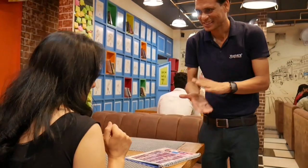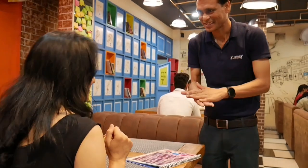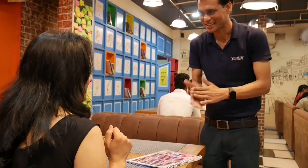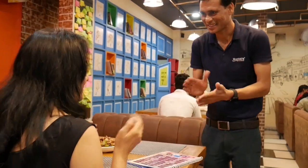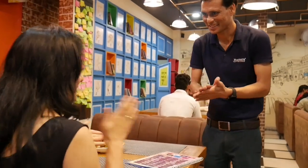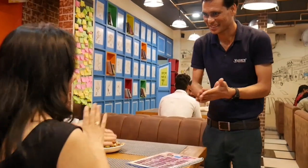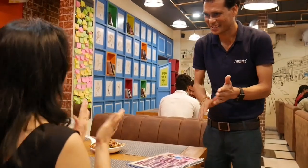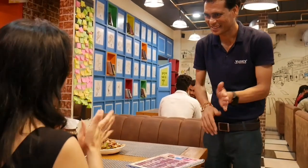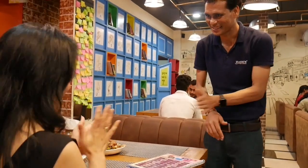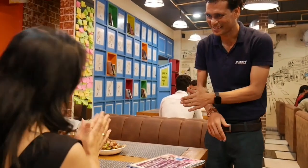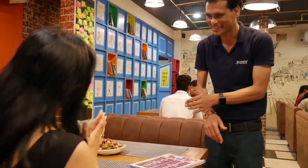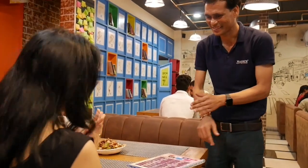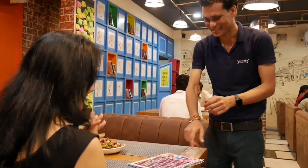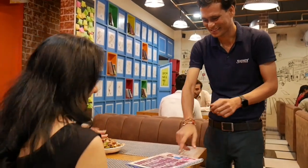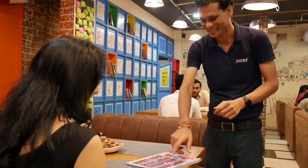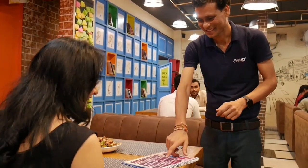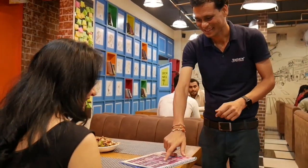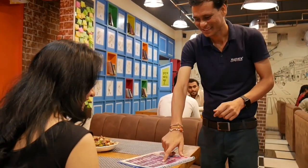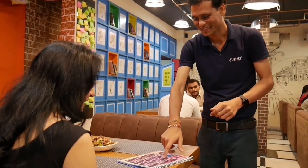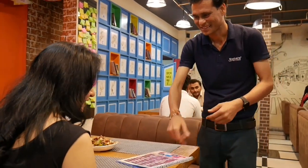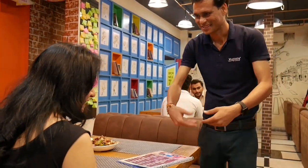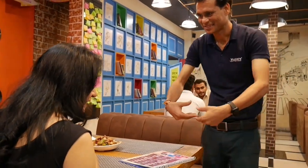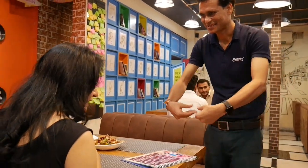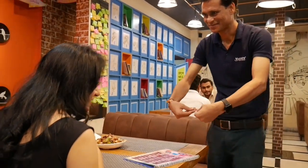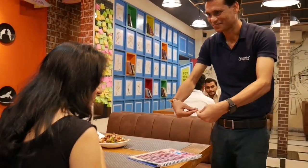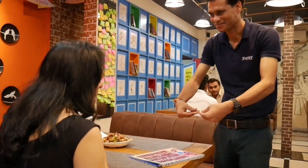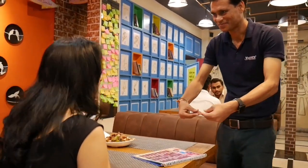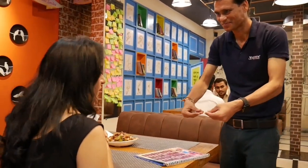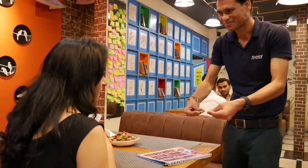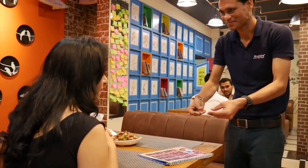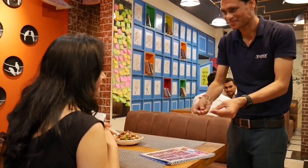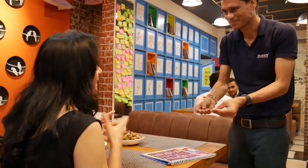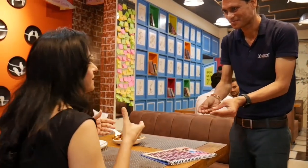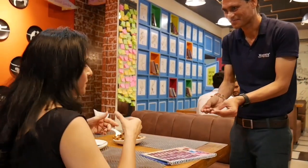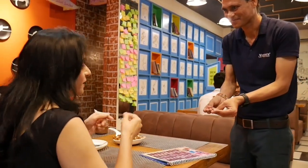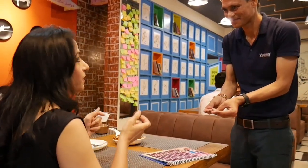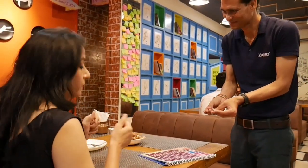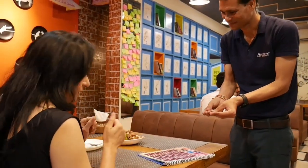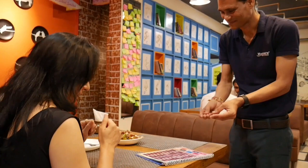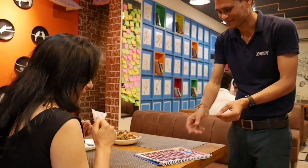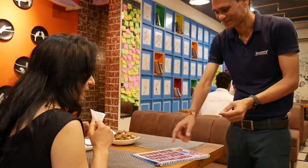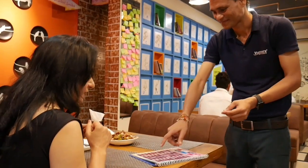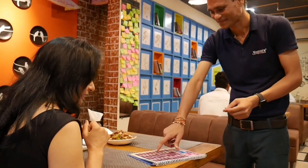Tandori roti Lachha parantha